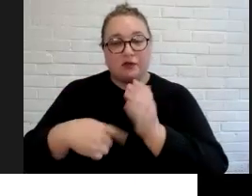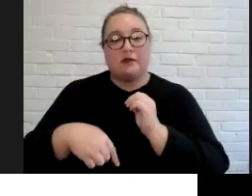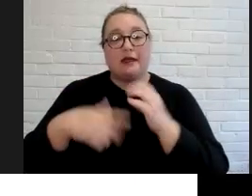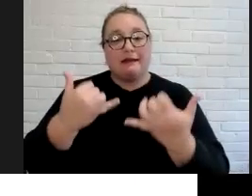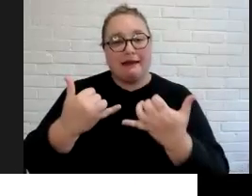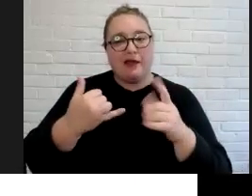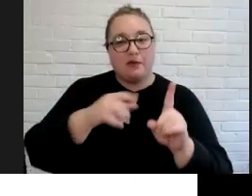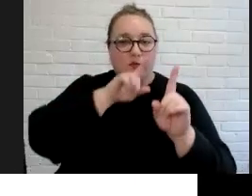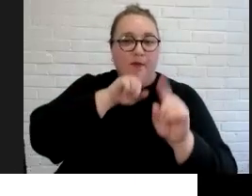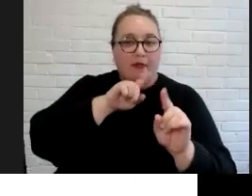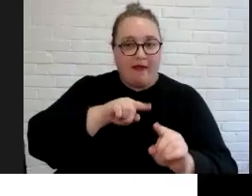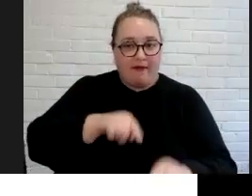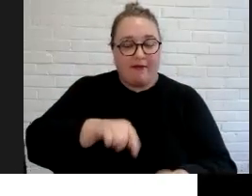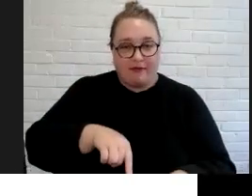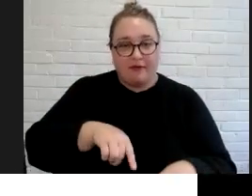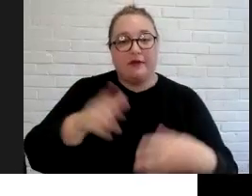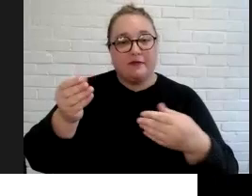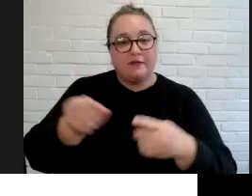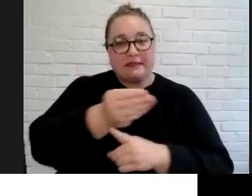to the discussion, she facilitates the discussion.